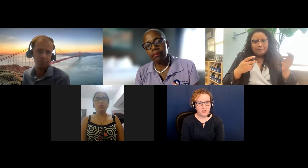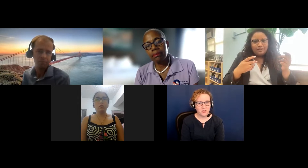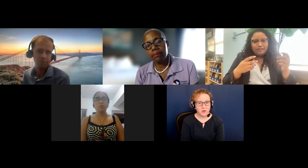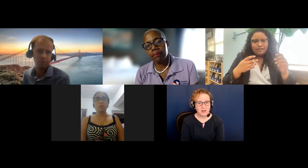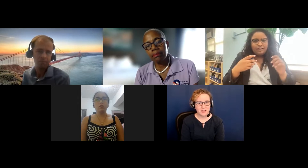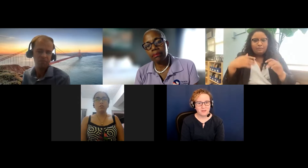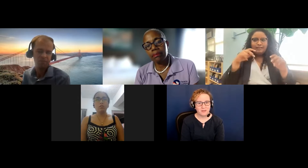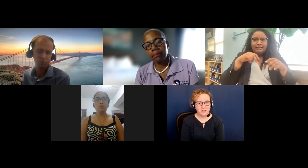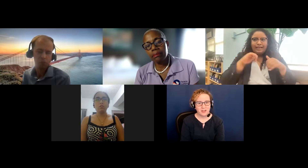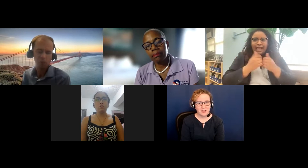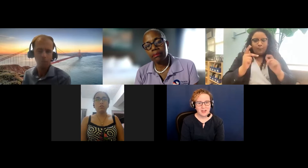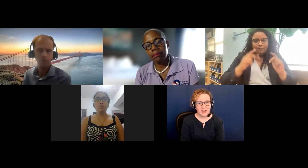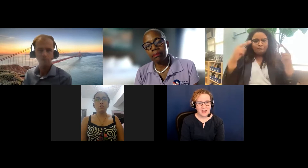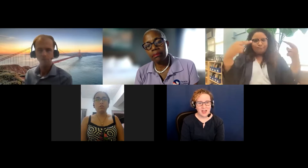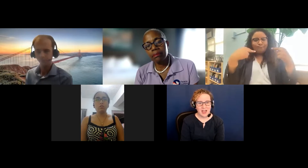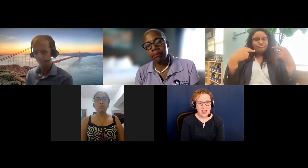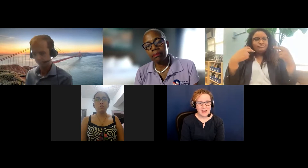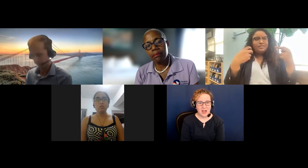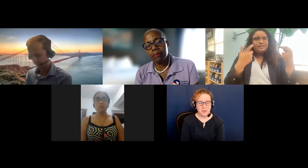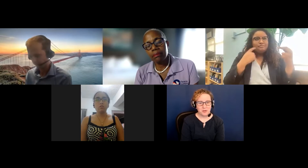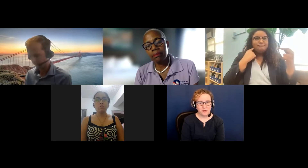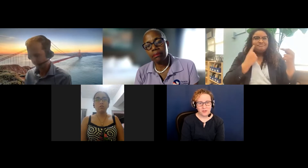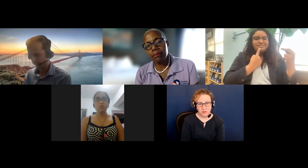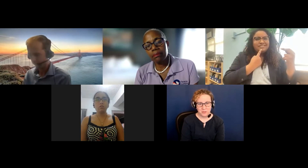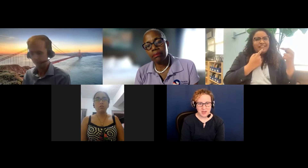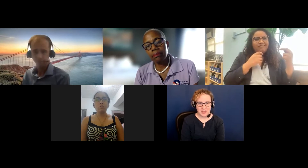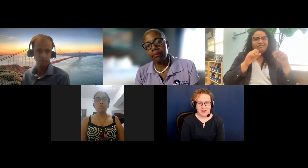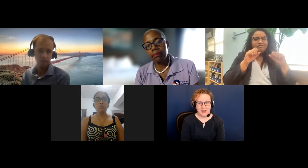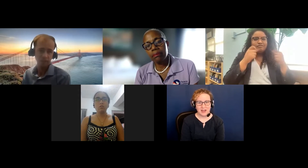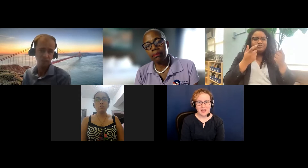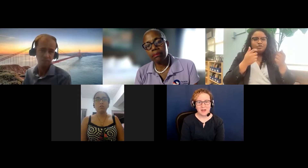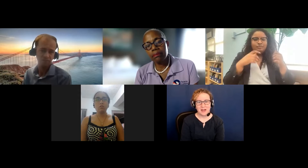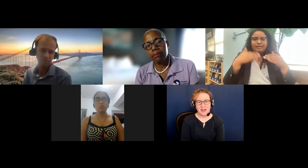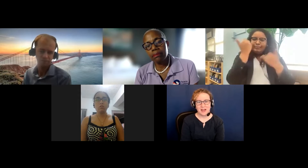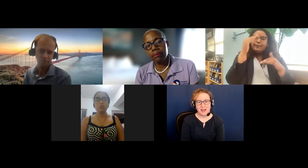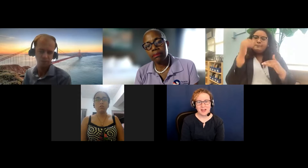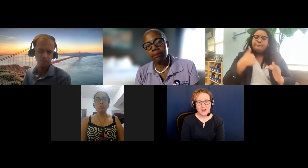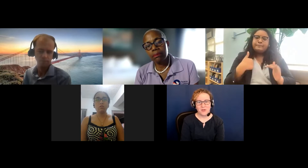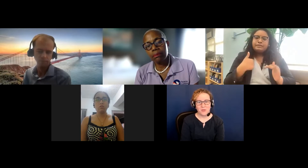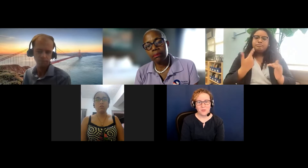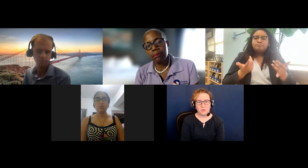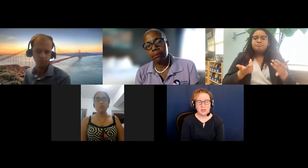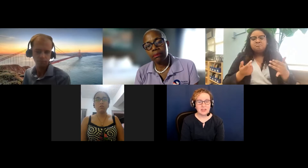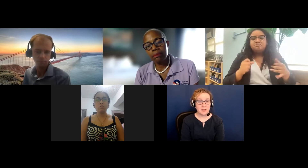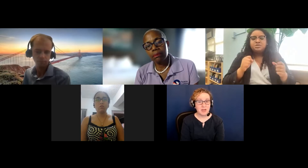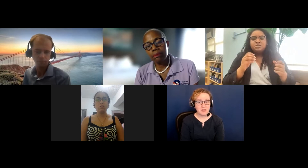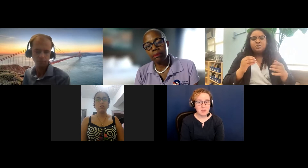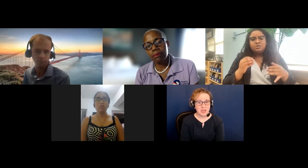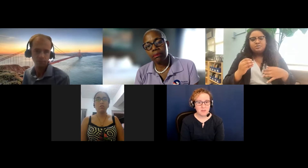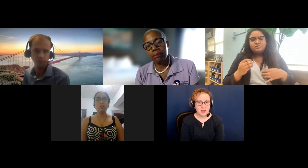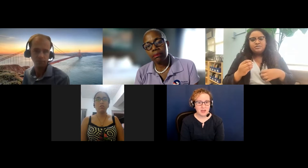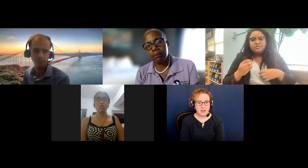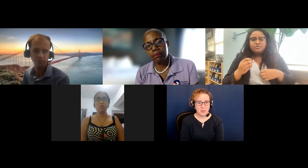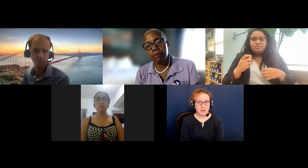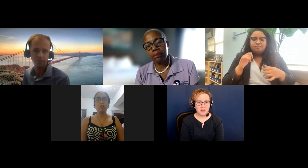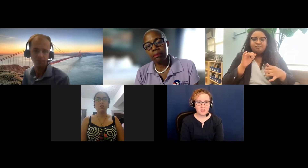who are Deaf and how people viewed me really limited me and my ability to